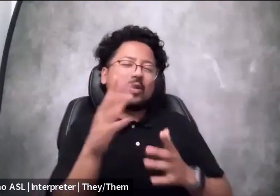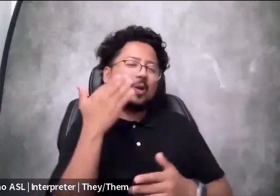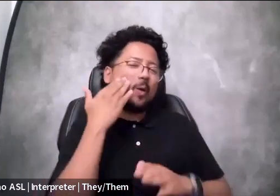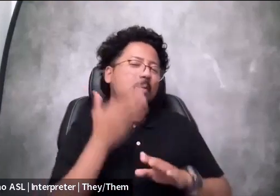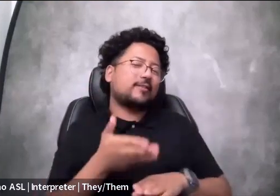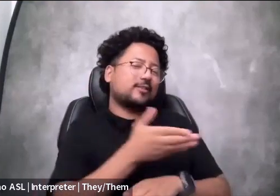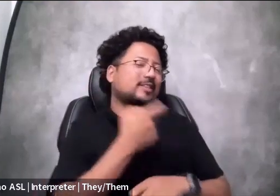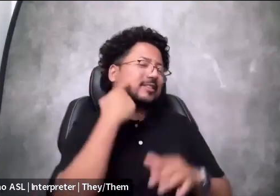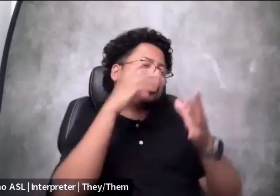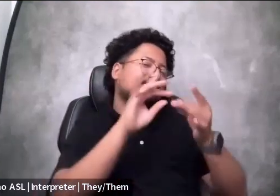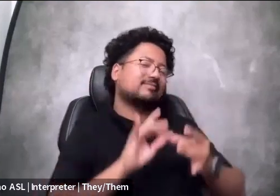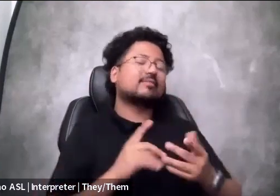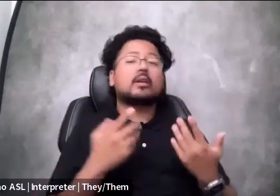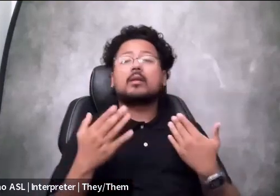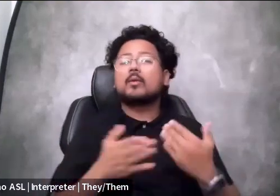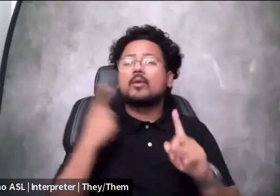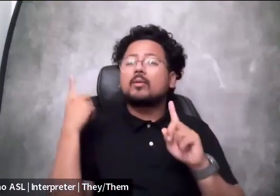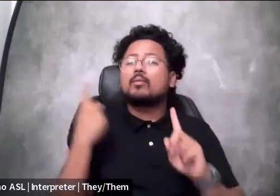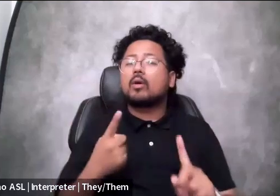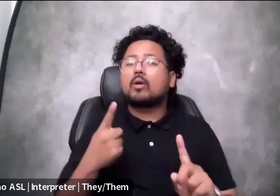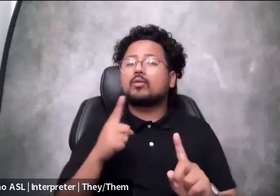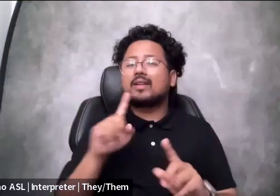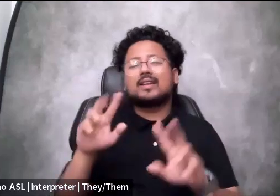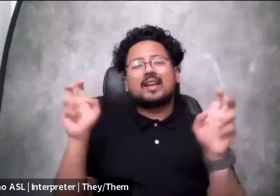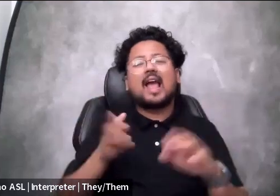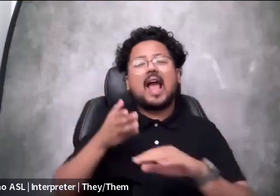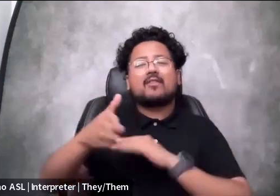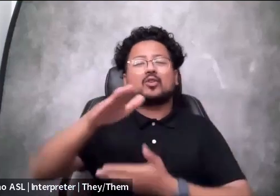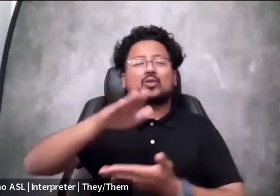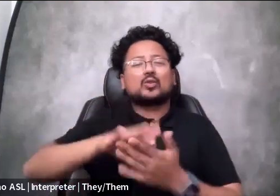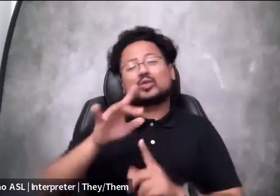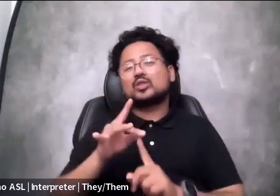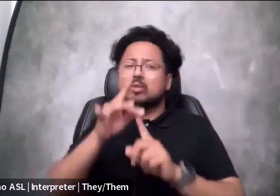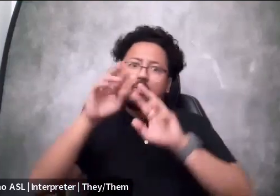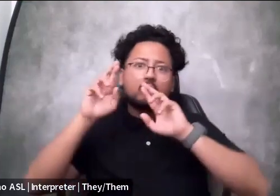But we get this sort of approach that's like the afterschool special approach. This is the trans book,